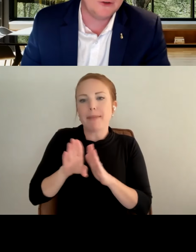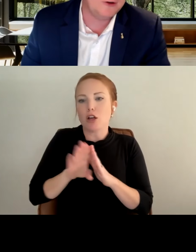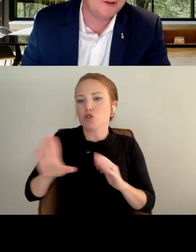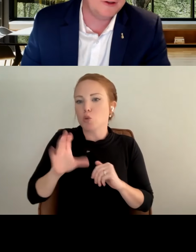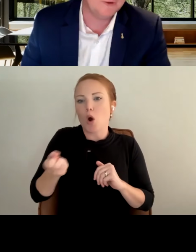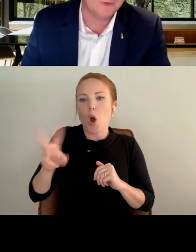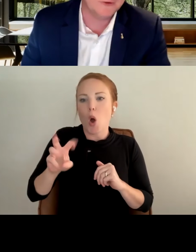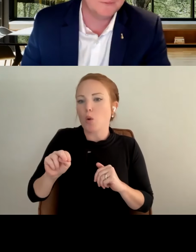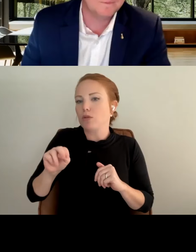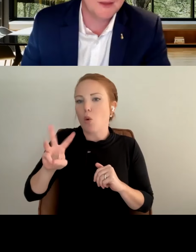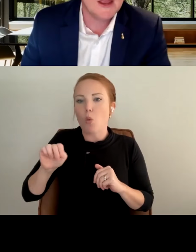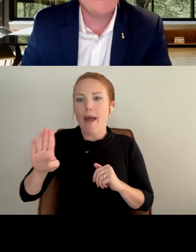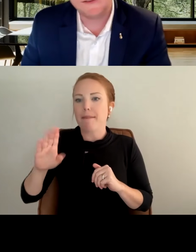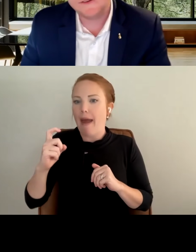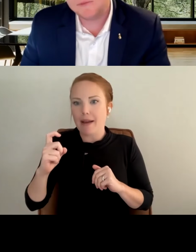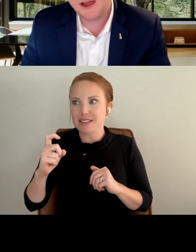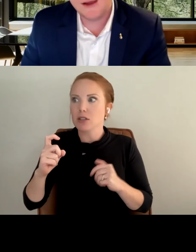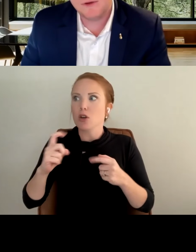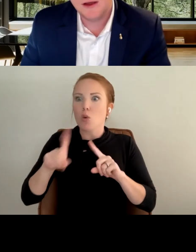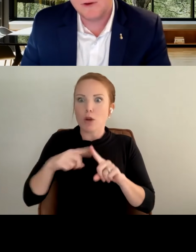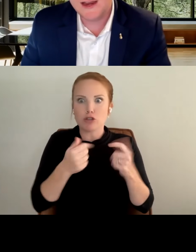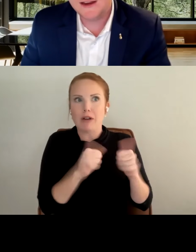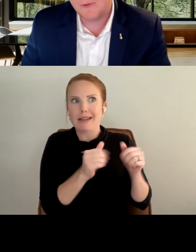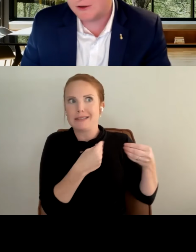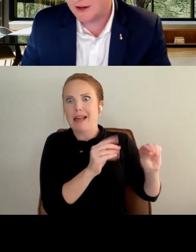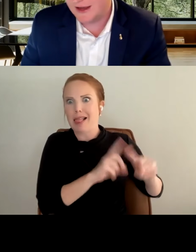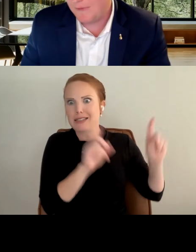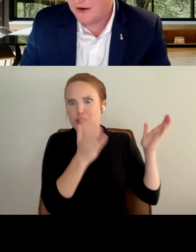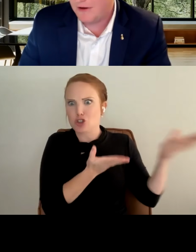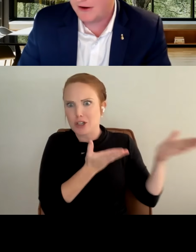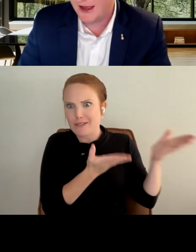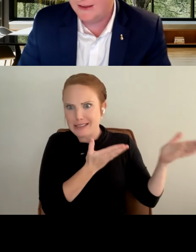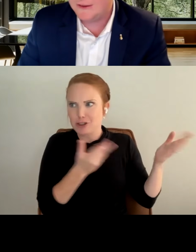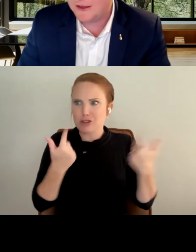a totally different service, but at the same time we need to get work done and we do all kinds of